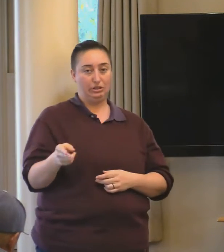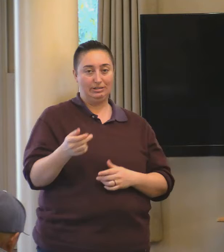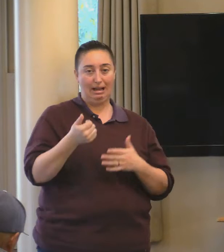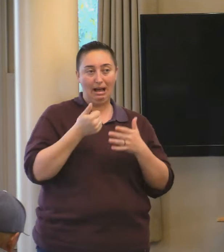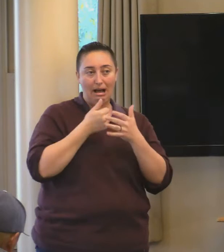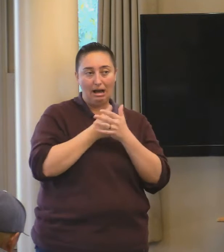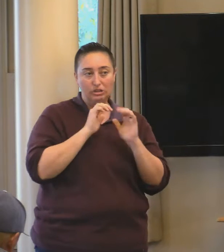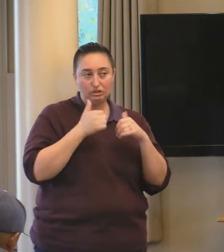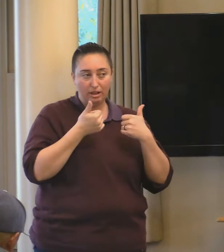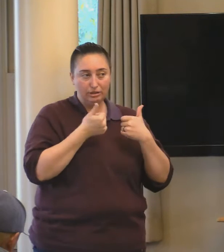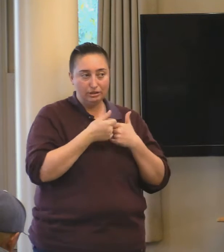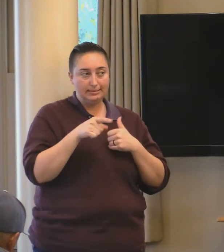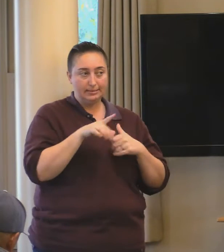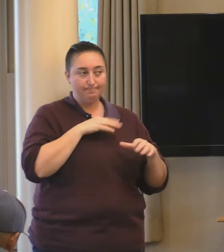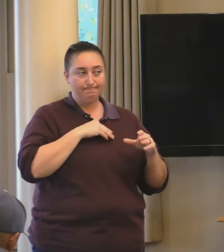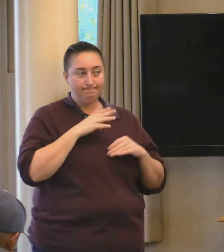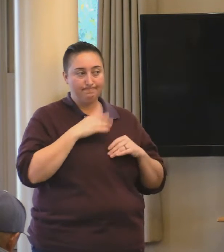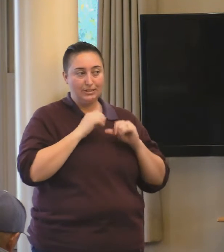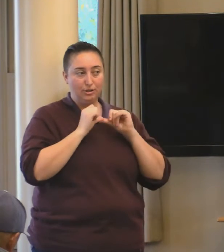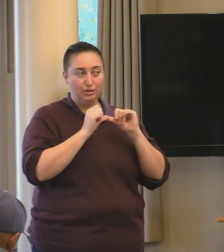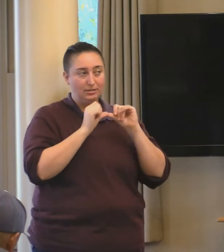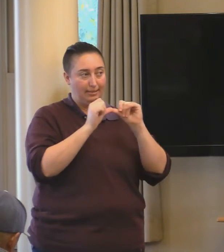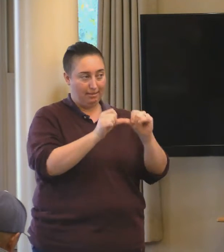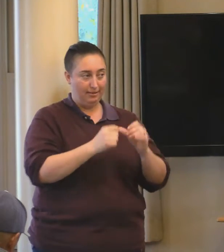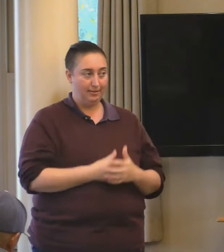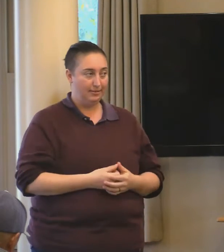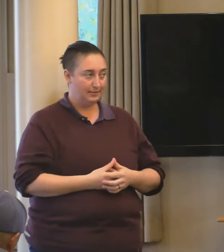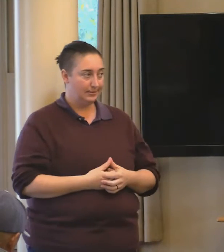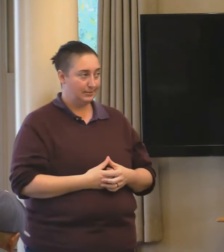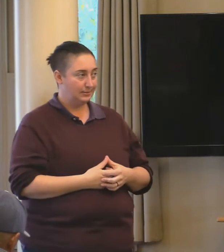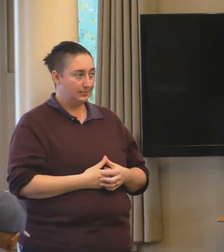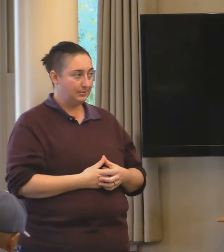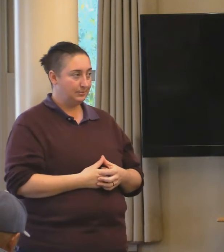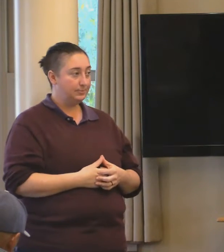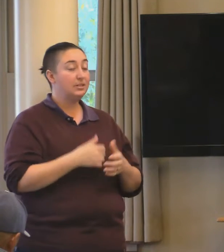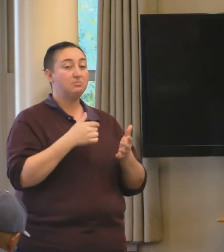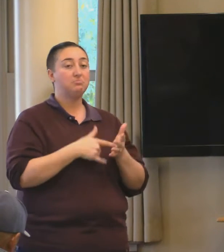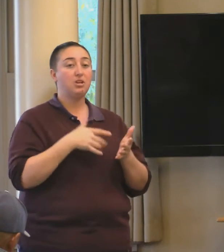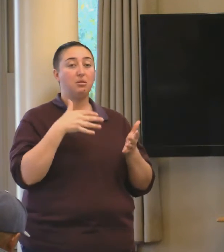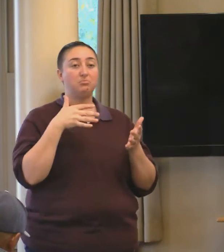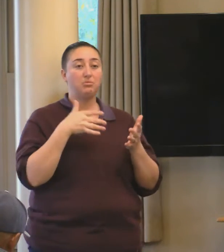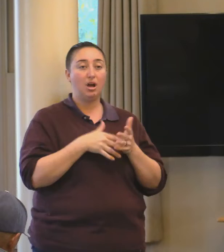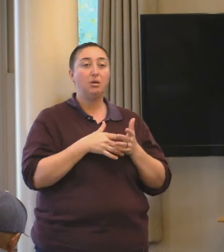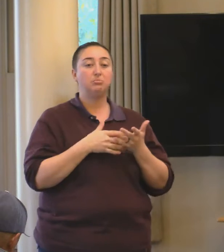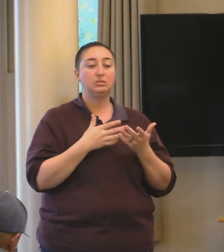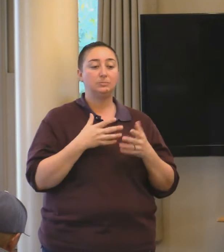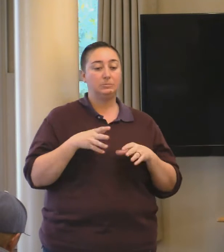As such some people who are hard of hearing hide the difficulties they deal with constantly. Sometimes taking the step to get the